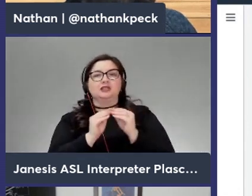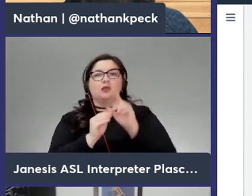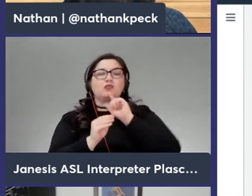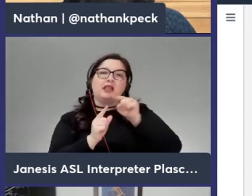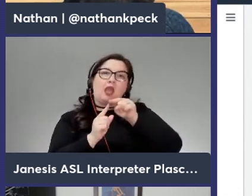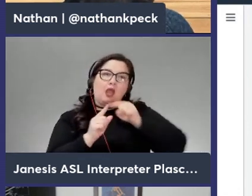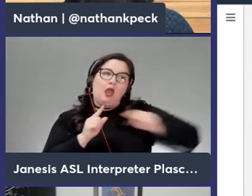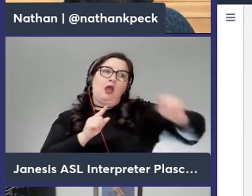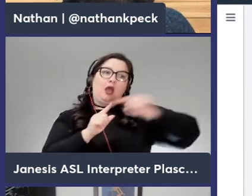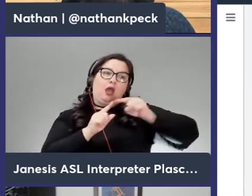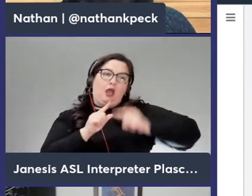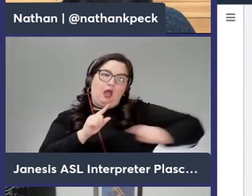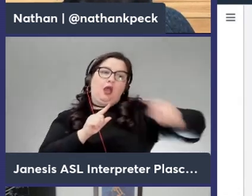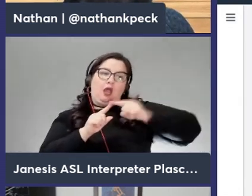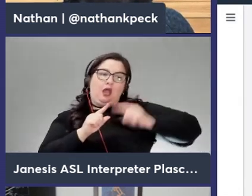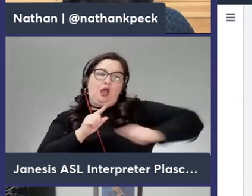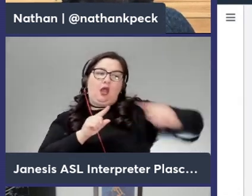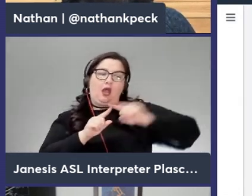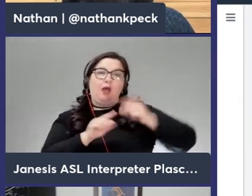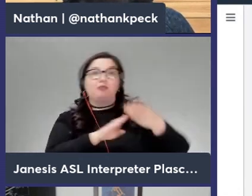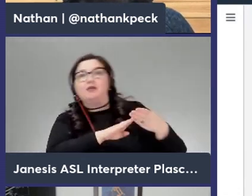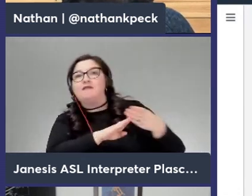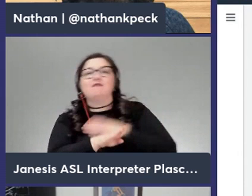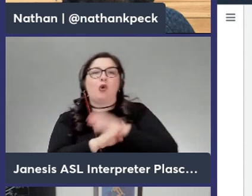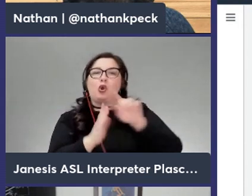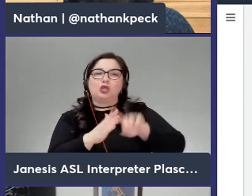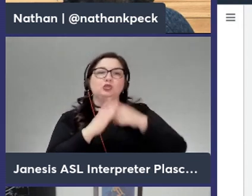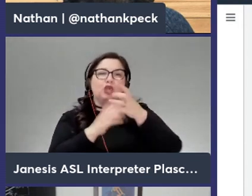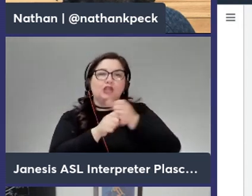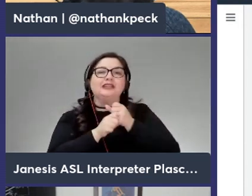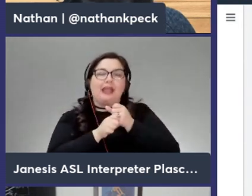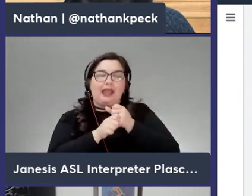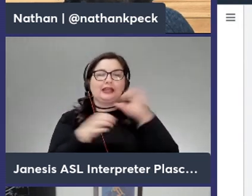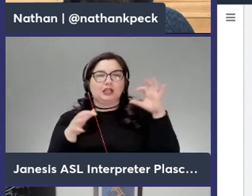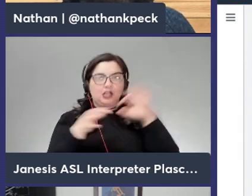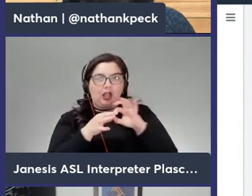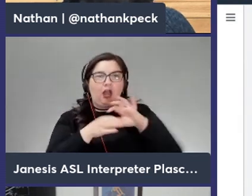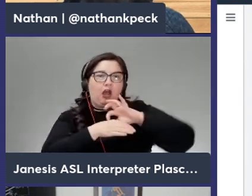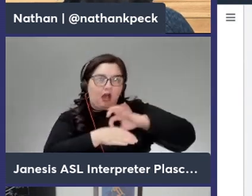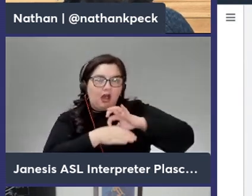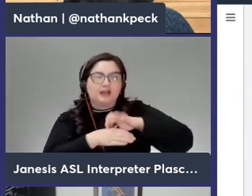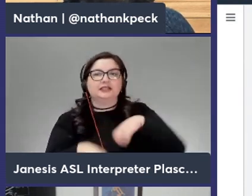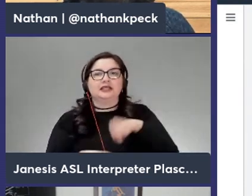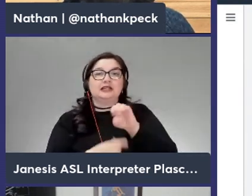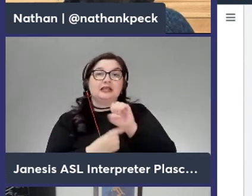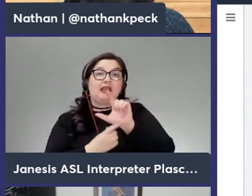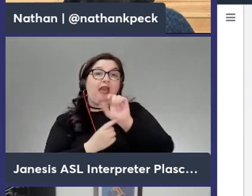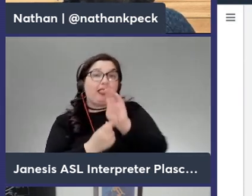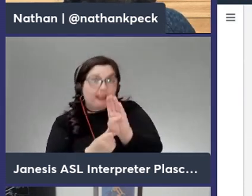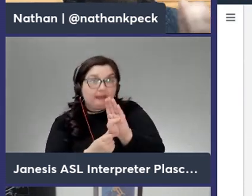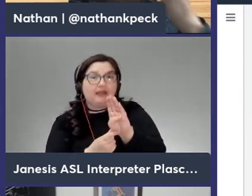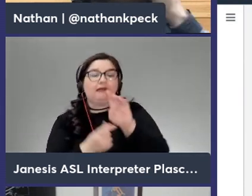So with an ELB, whenever you're connecting to an ELB or an EC2 Instance that's directly to the internet,